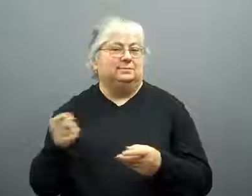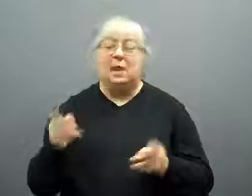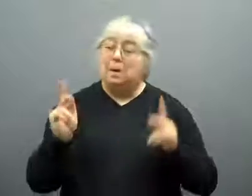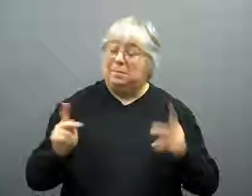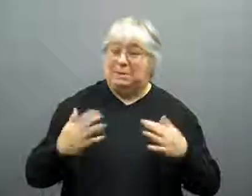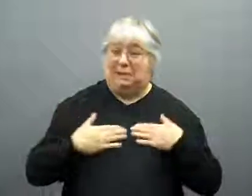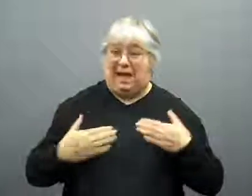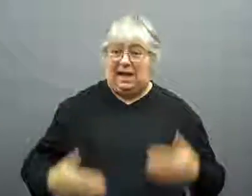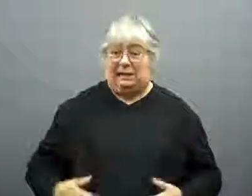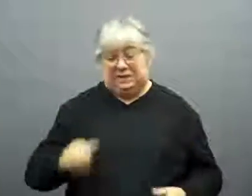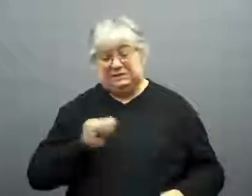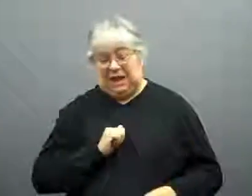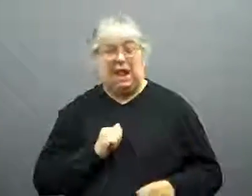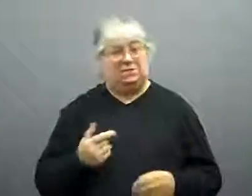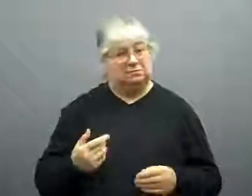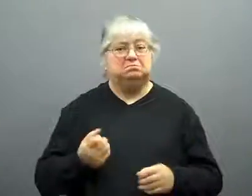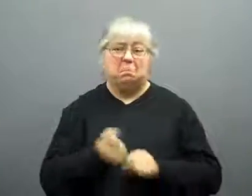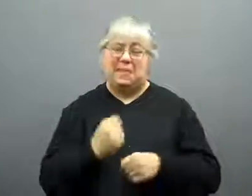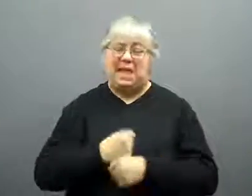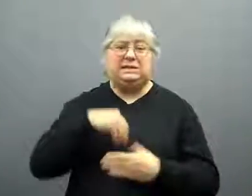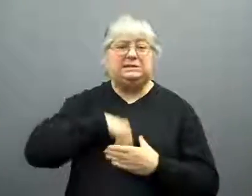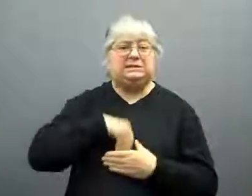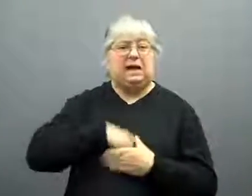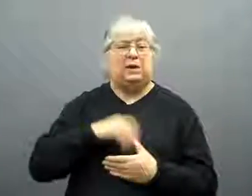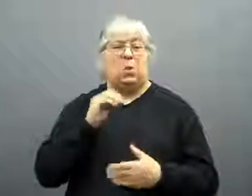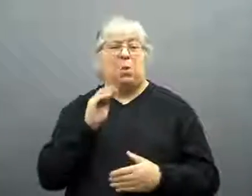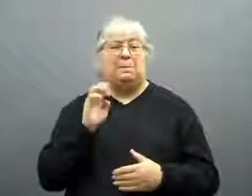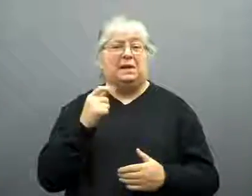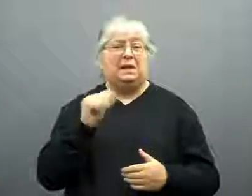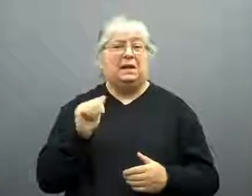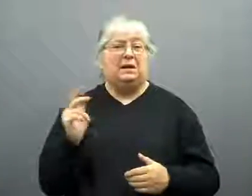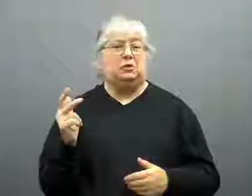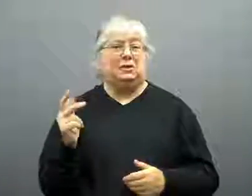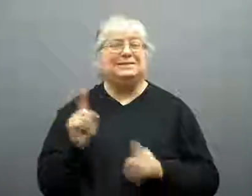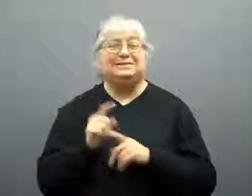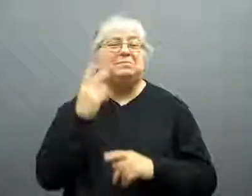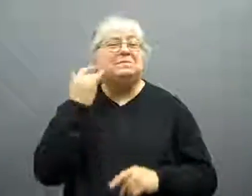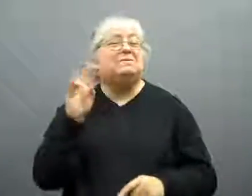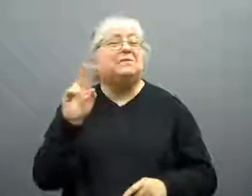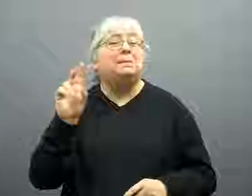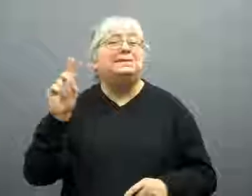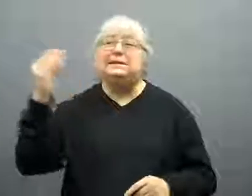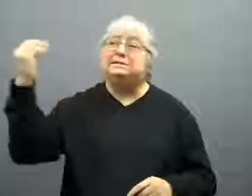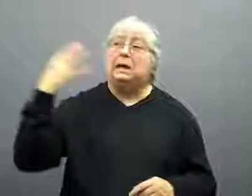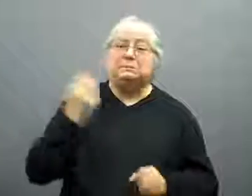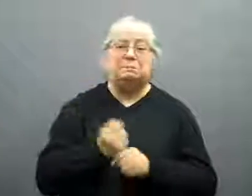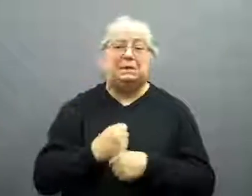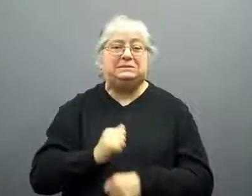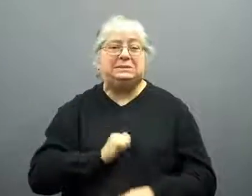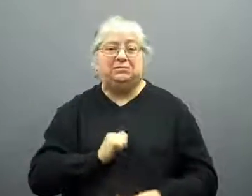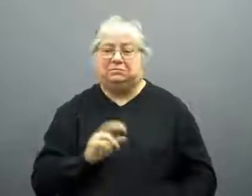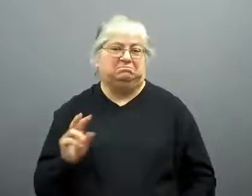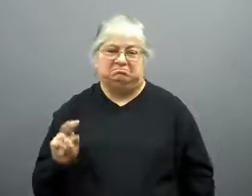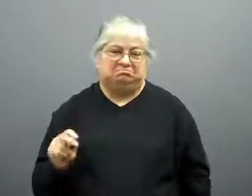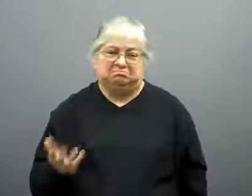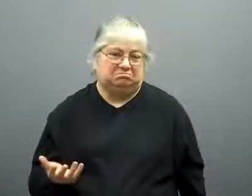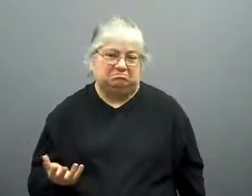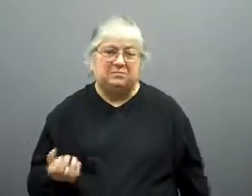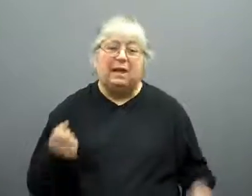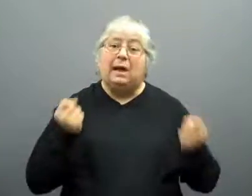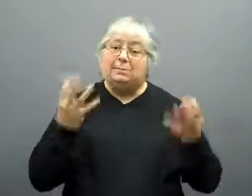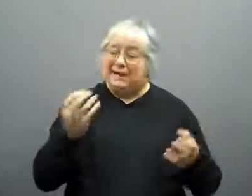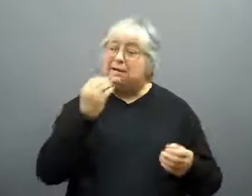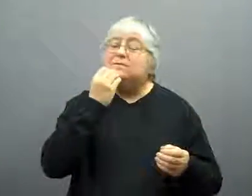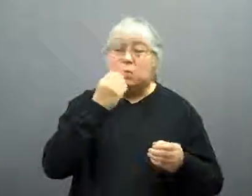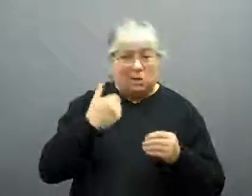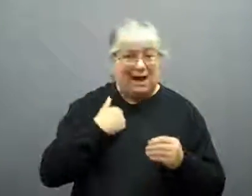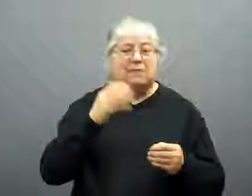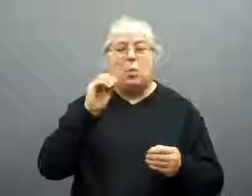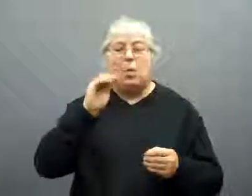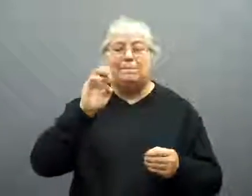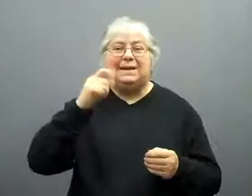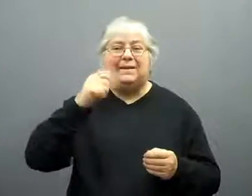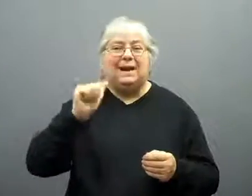The human body can't manufacture omega-3